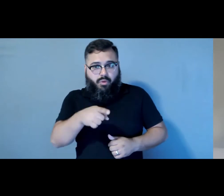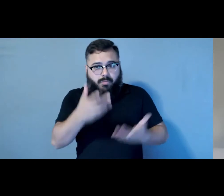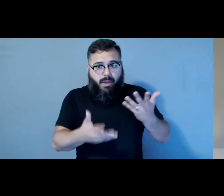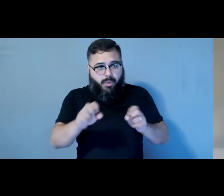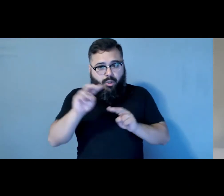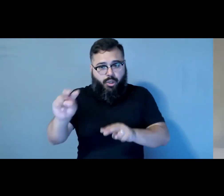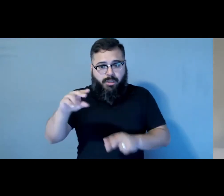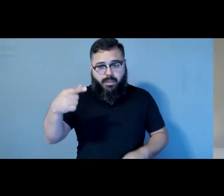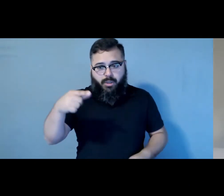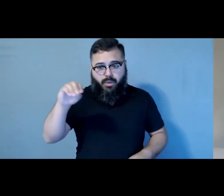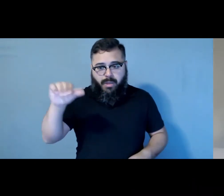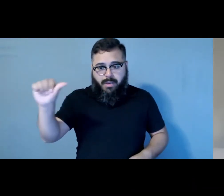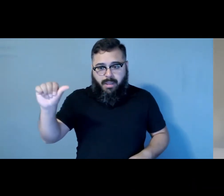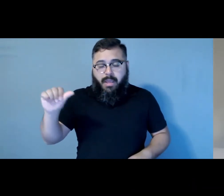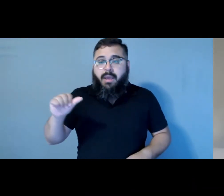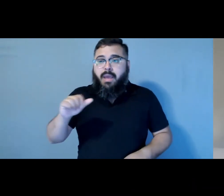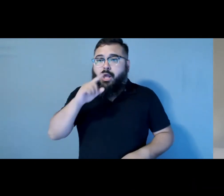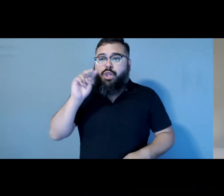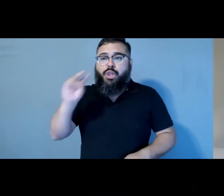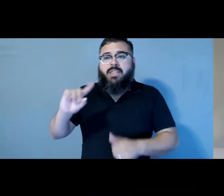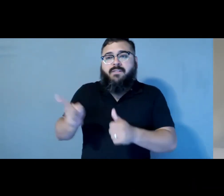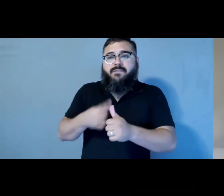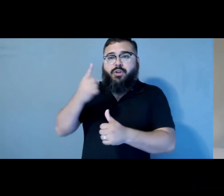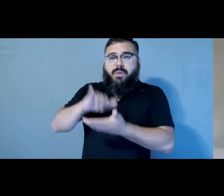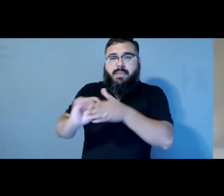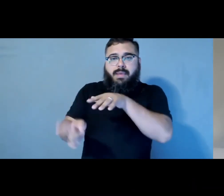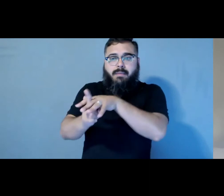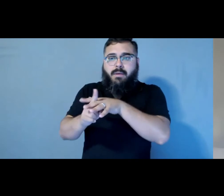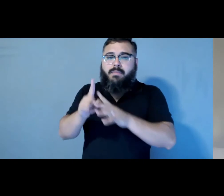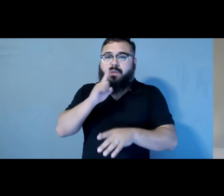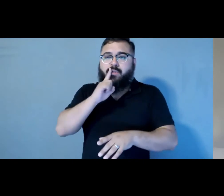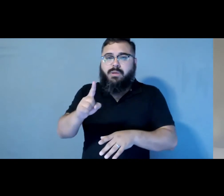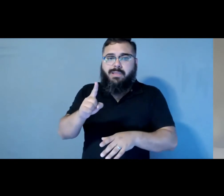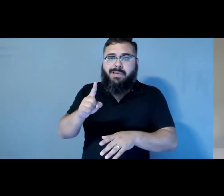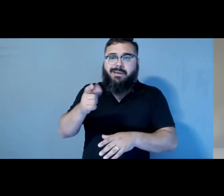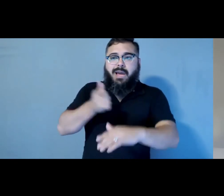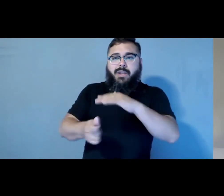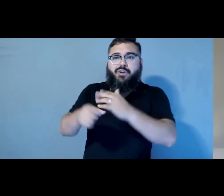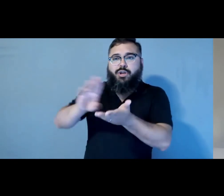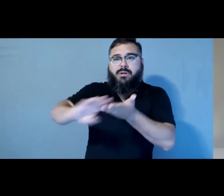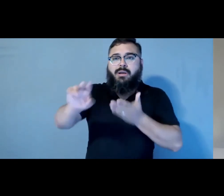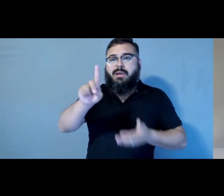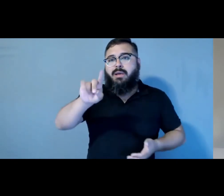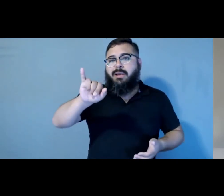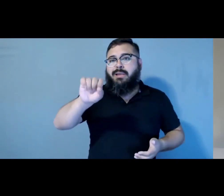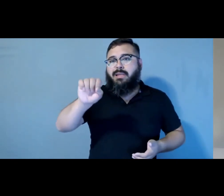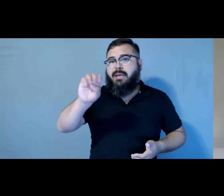and look at the first one that came in is really under dismissed, and if you want to look at that